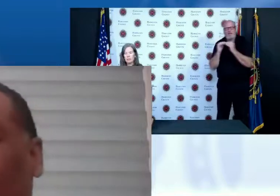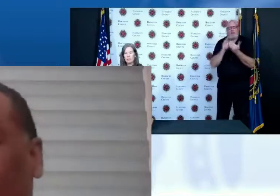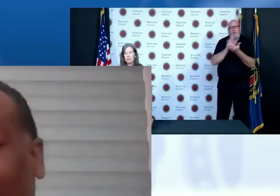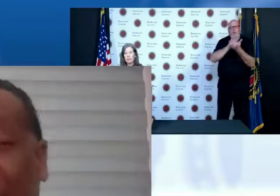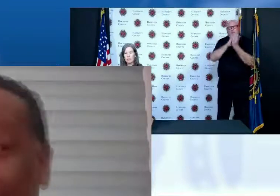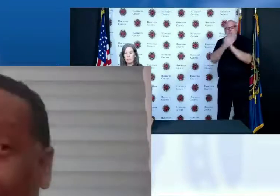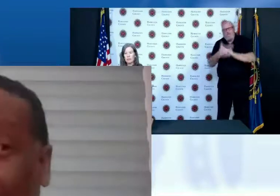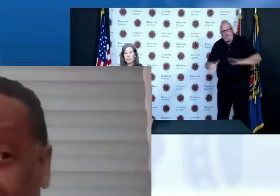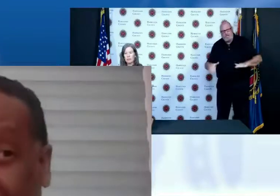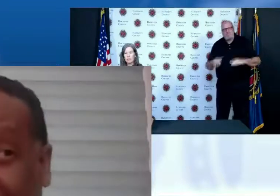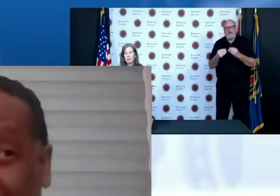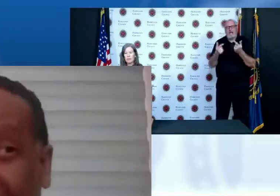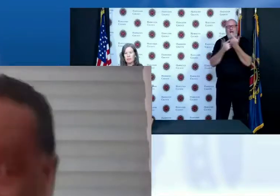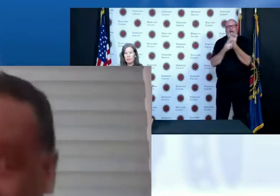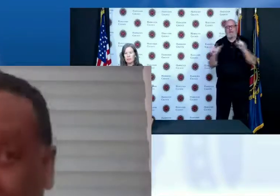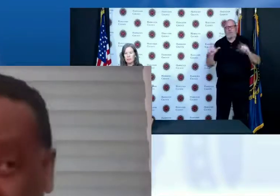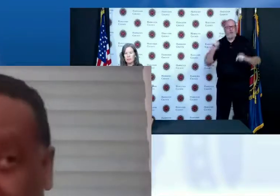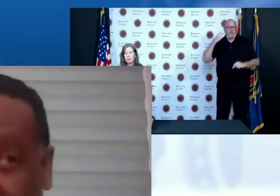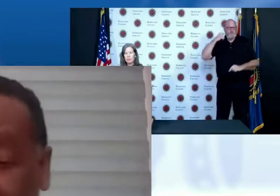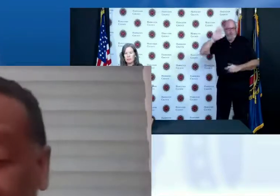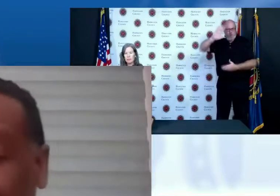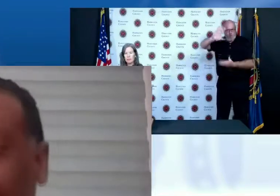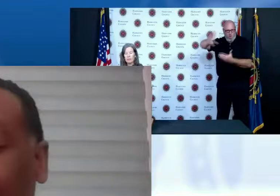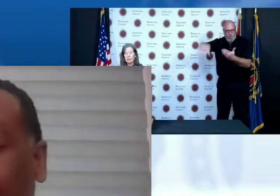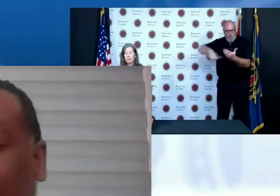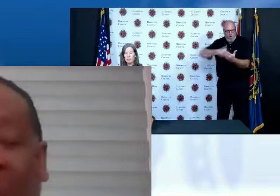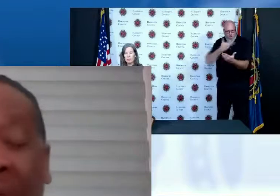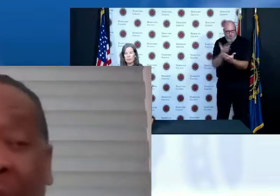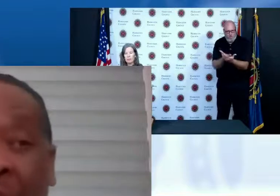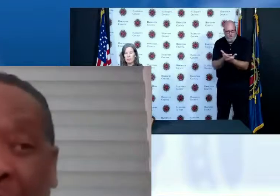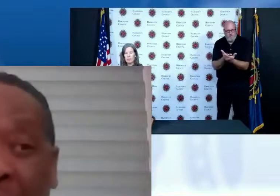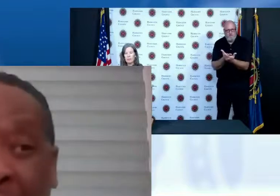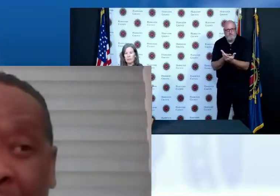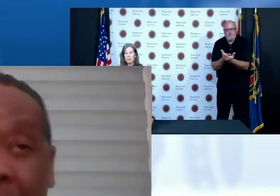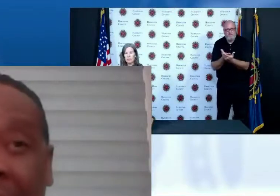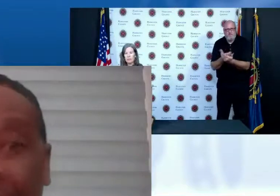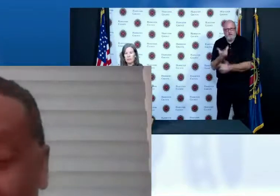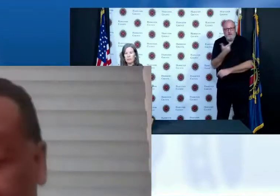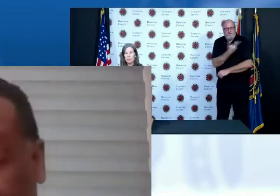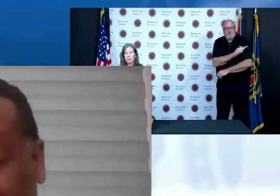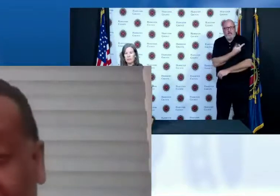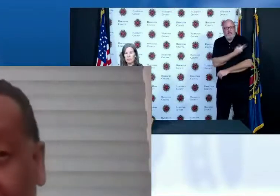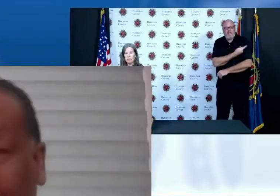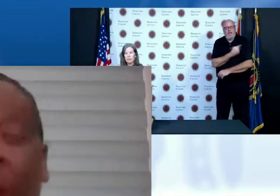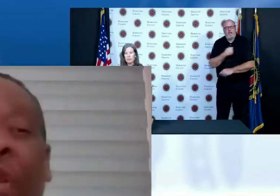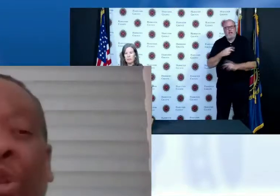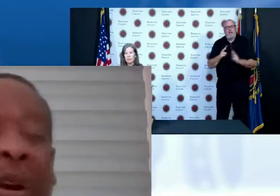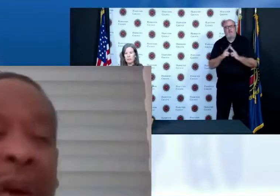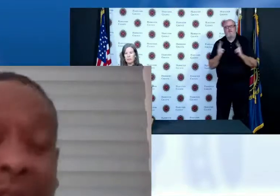address vaccine hesitancy and I must be very transparent and honest when I first heard about